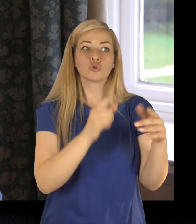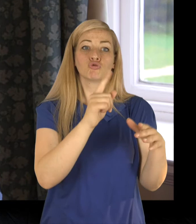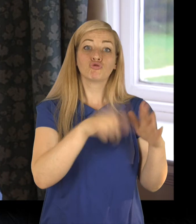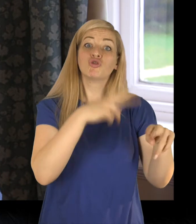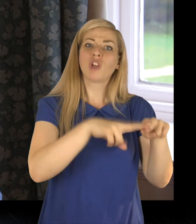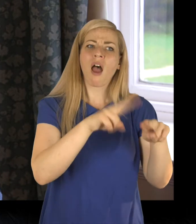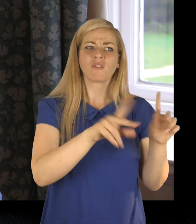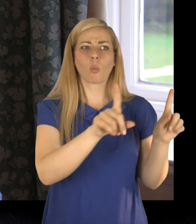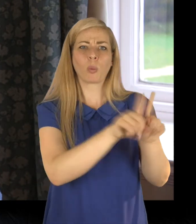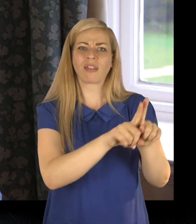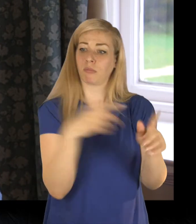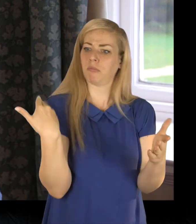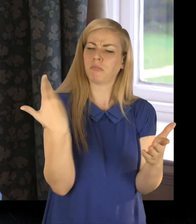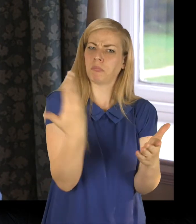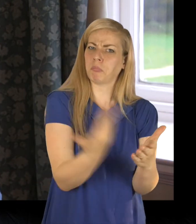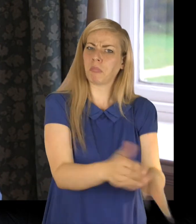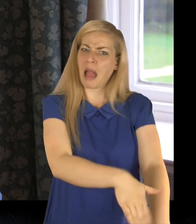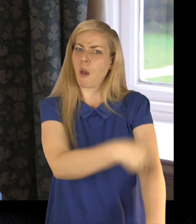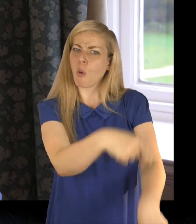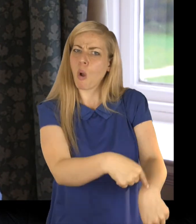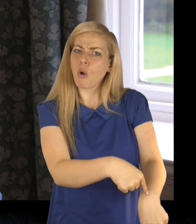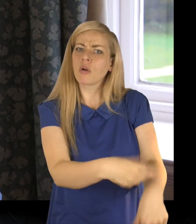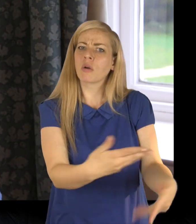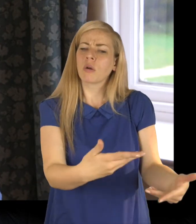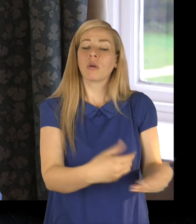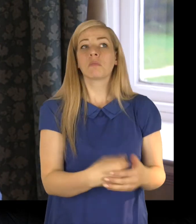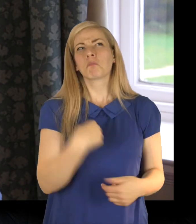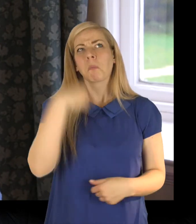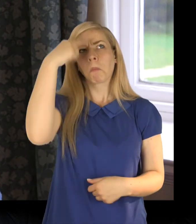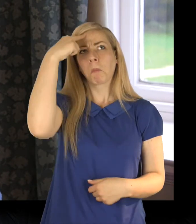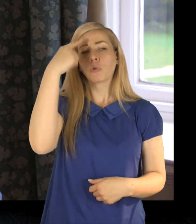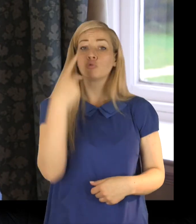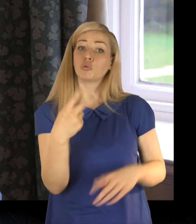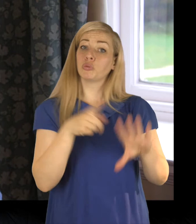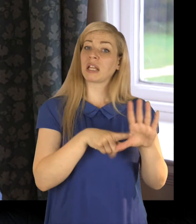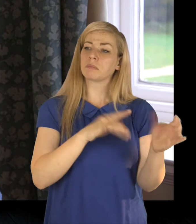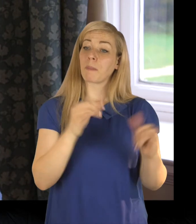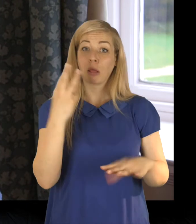Daniel: I think it was about two or three years, now, I think.